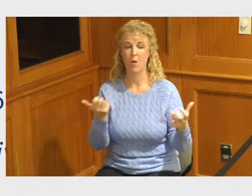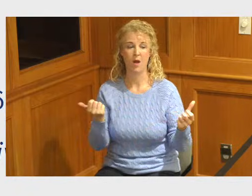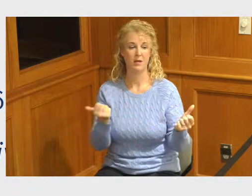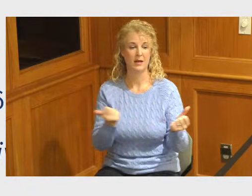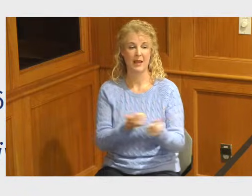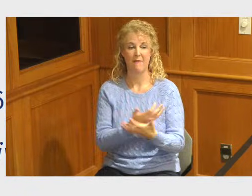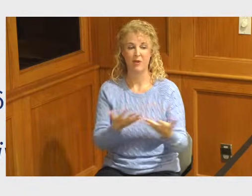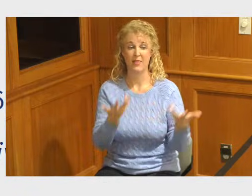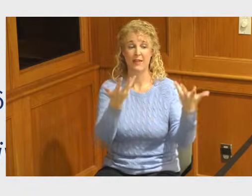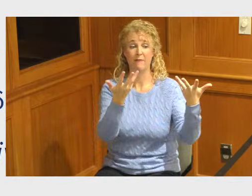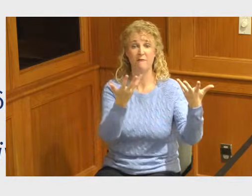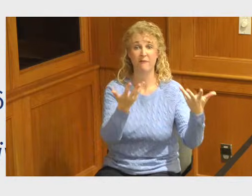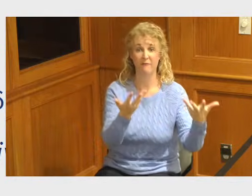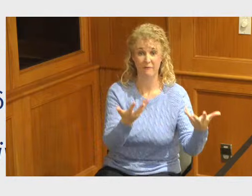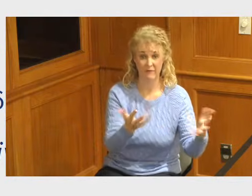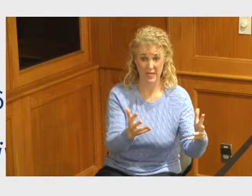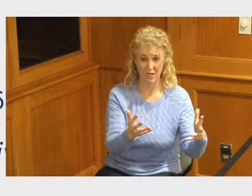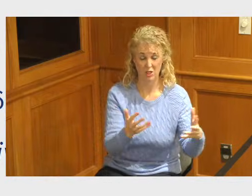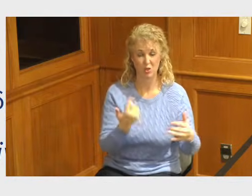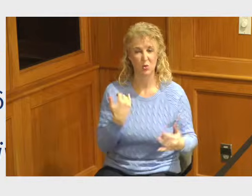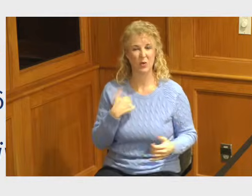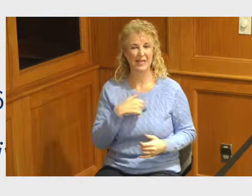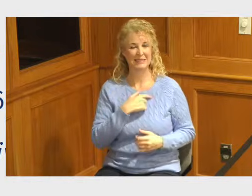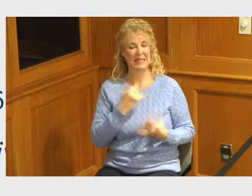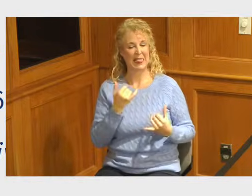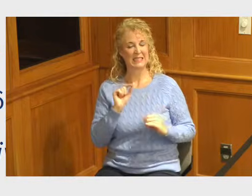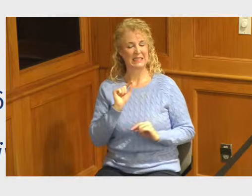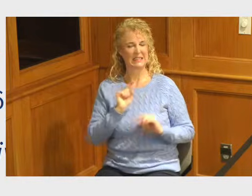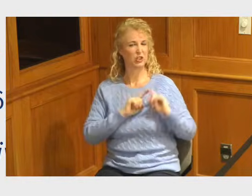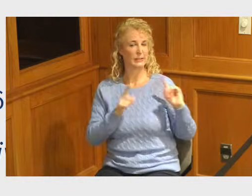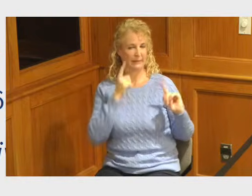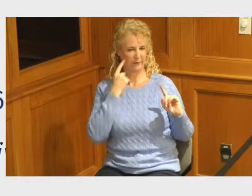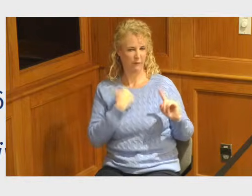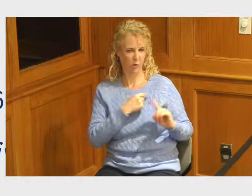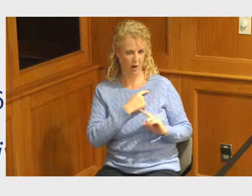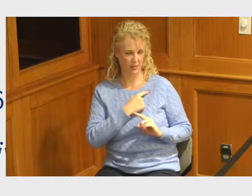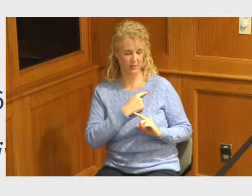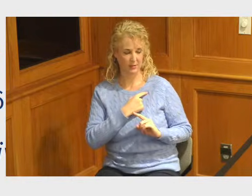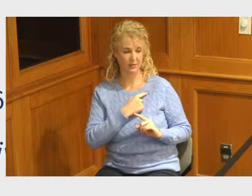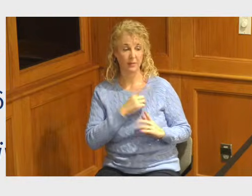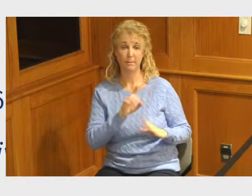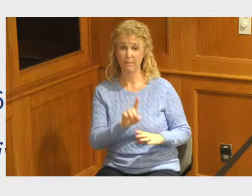then bring it over the top. This is sort of going in the reverse order but because of the direction